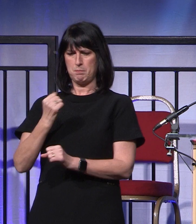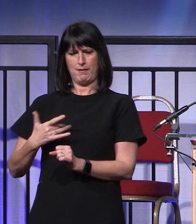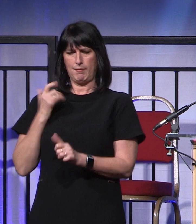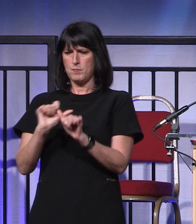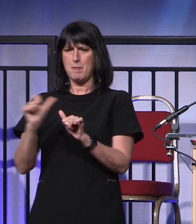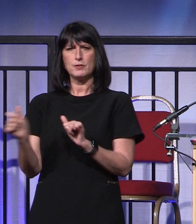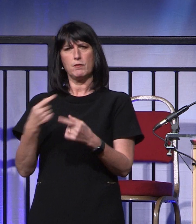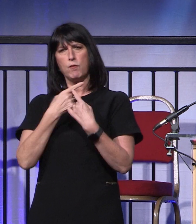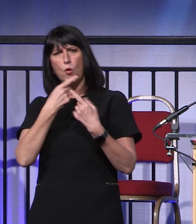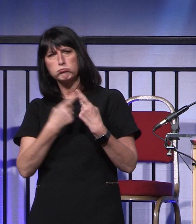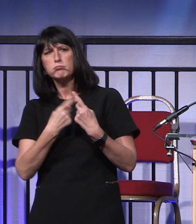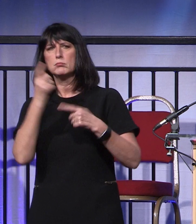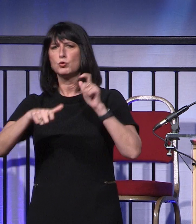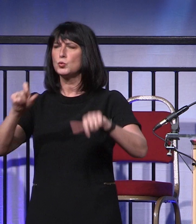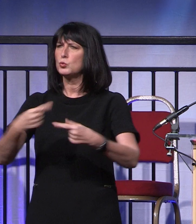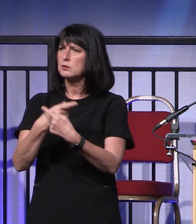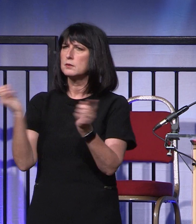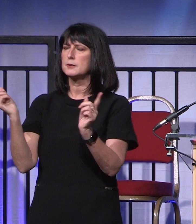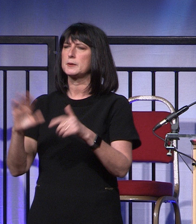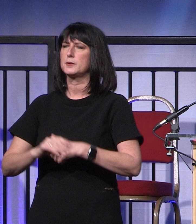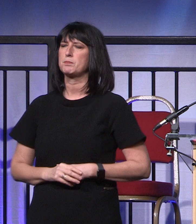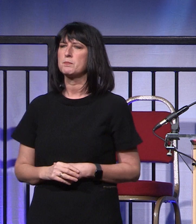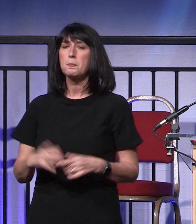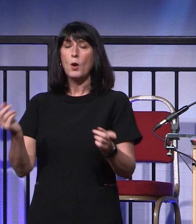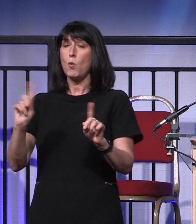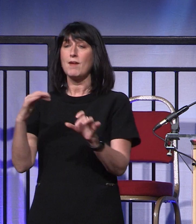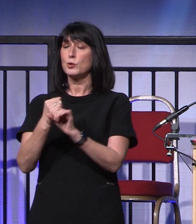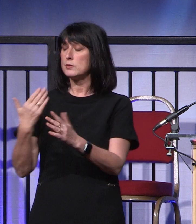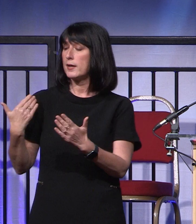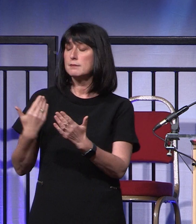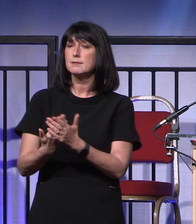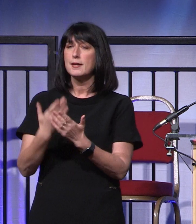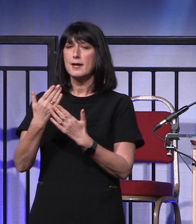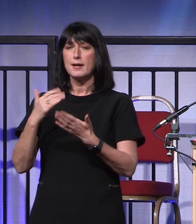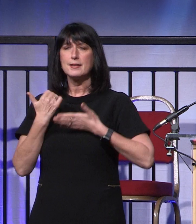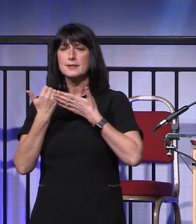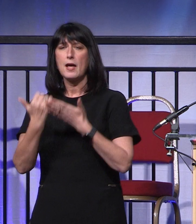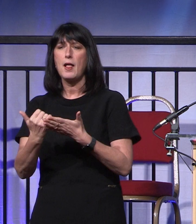whatever it was it has helped to transform you into the graduates that I